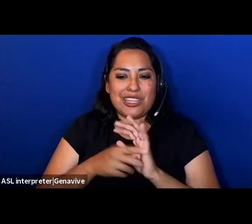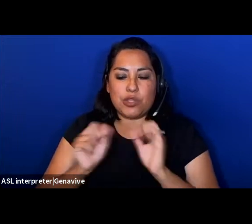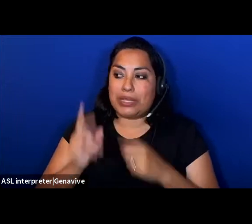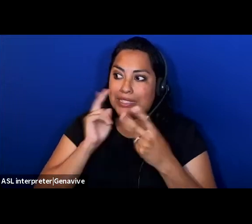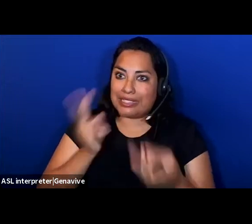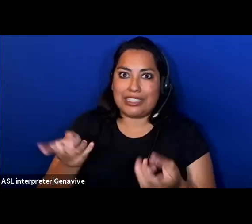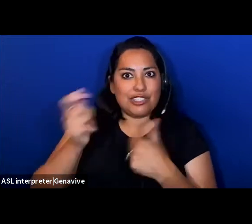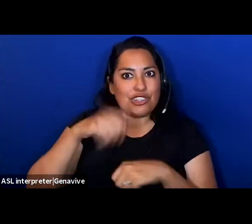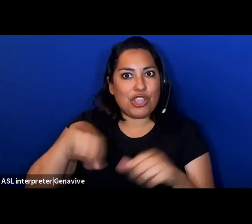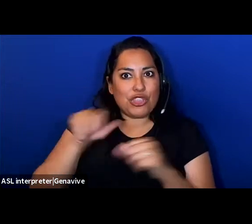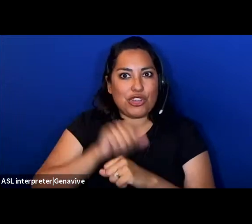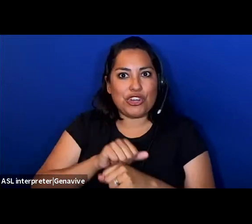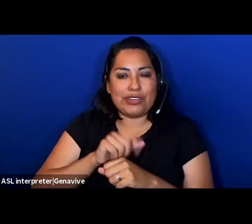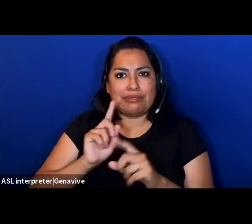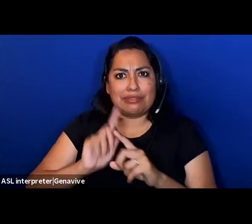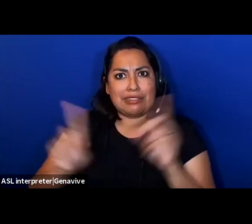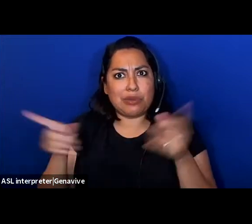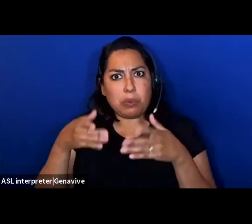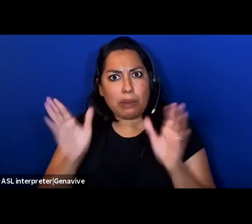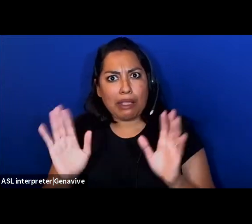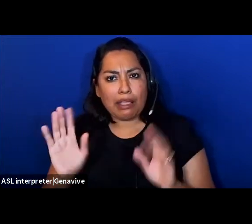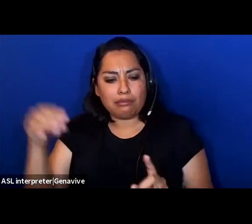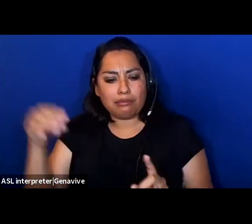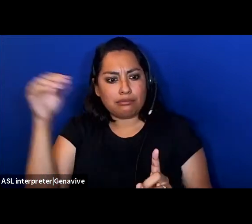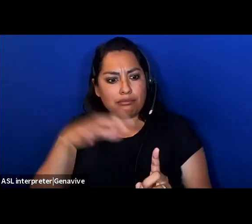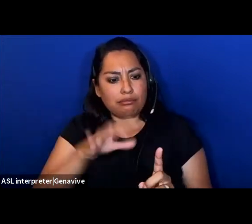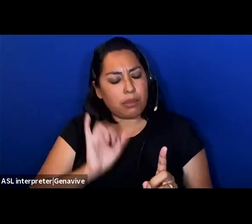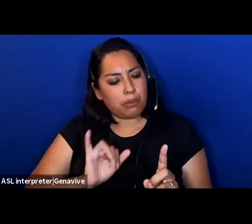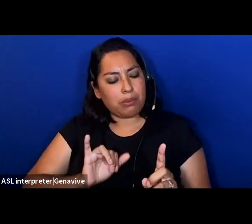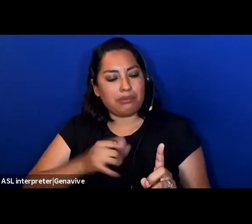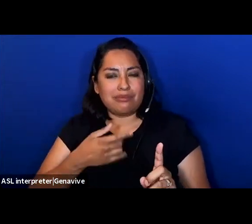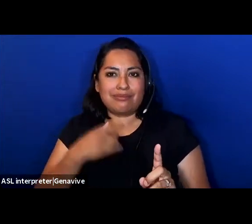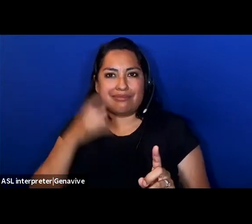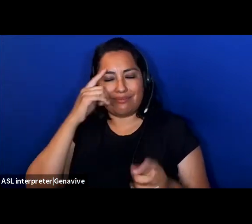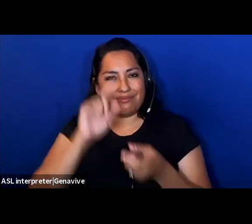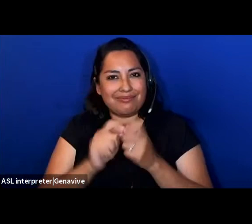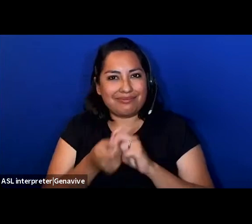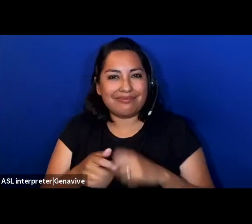spotlight!!), providing more opportunities for connection, respect and appreciation